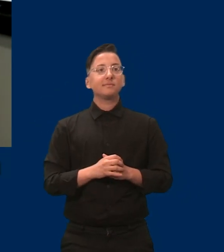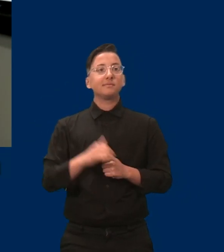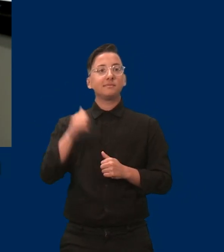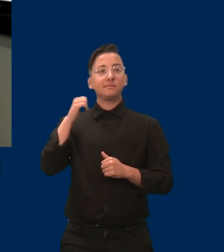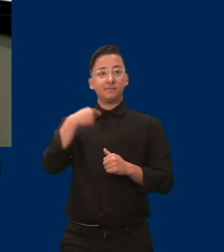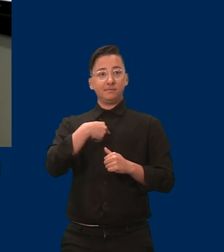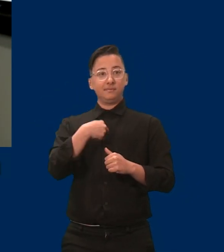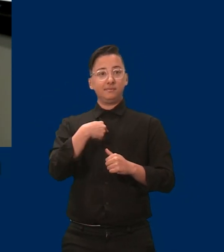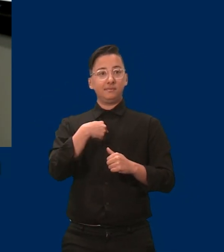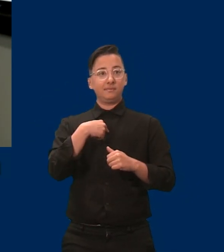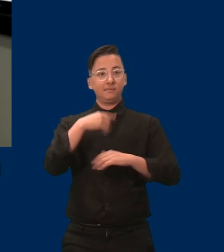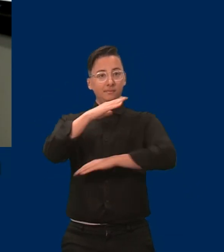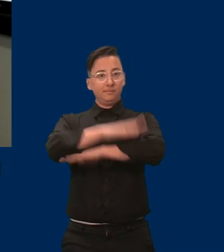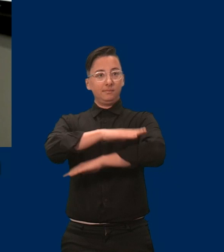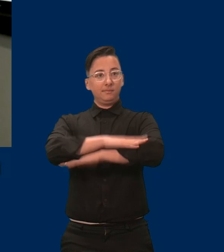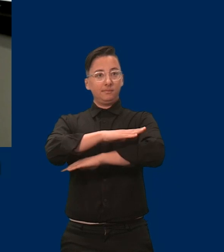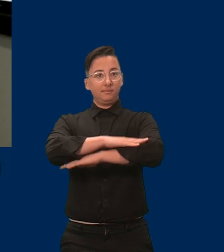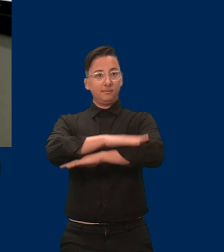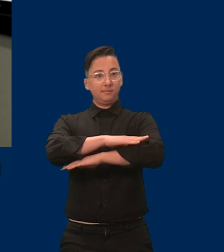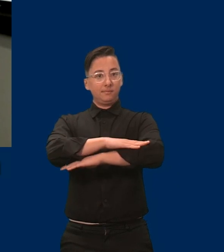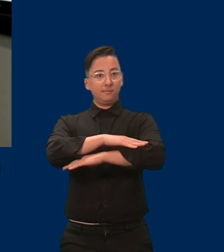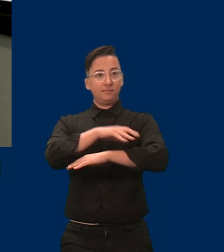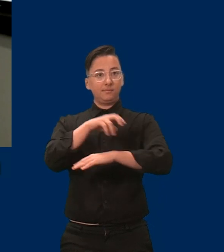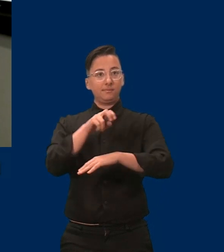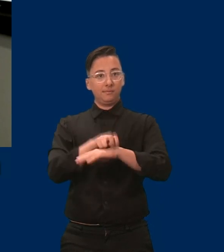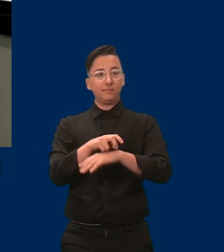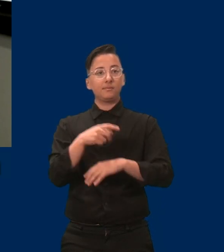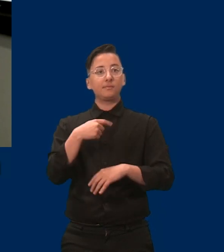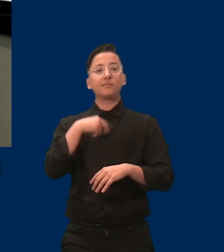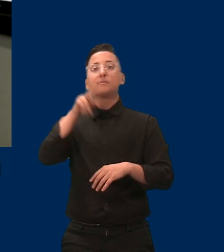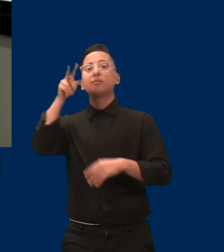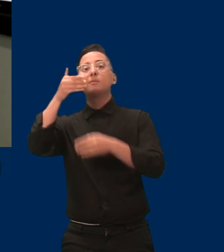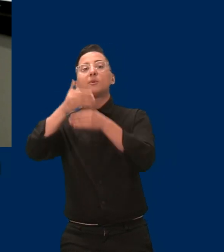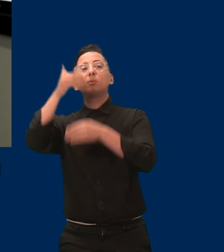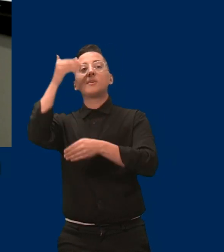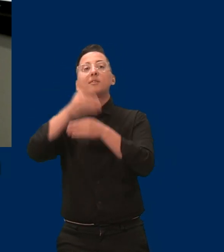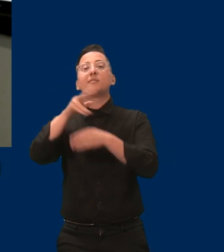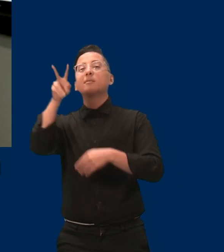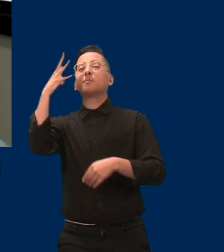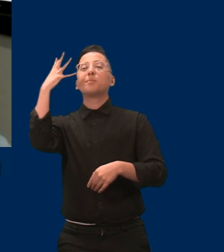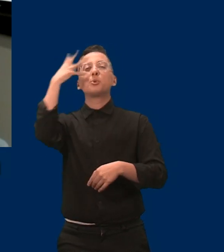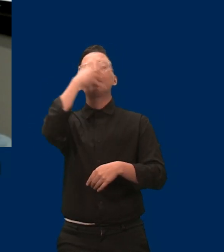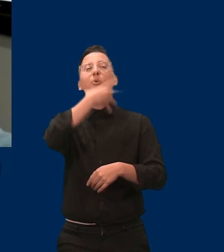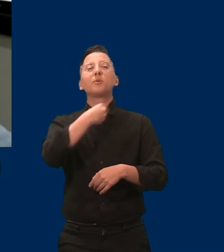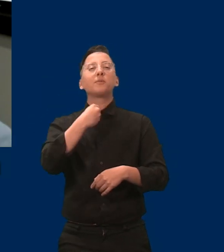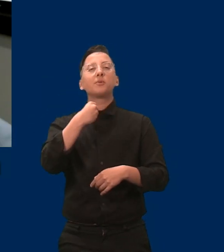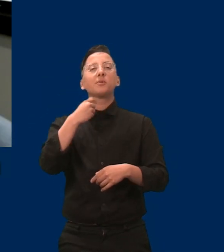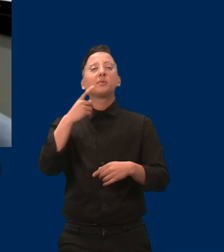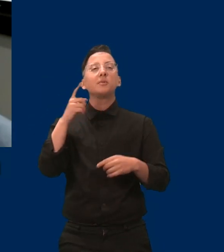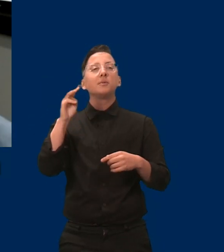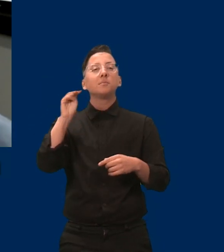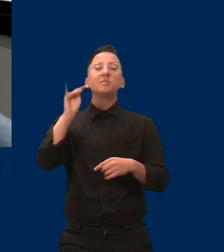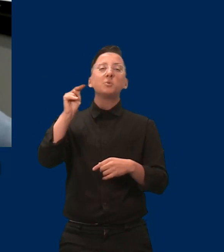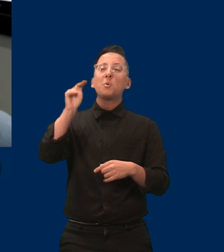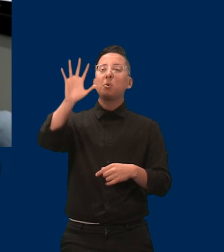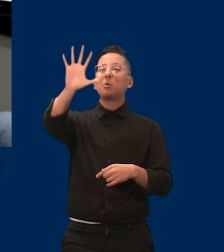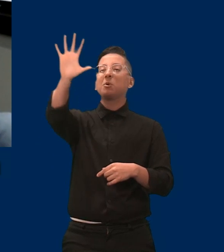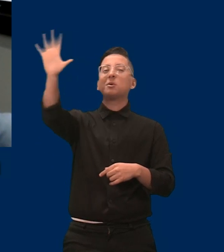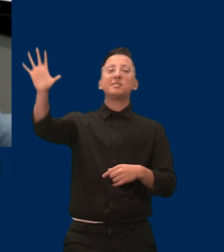And I'm looking out a window at beautiful downtown Ramtucky, Minnesota. If you've been here, it's the gateway to the west.